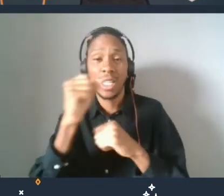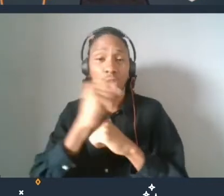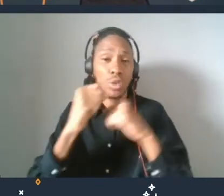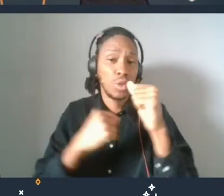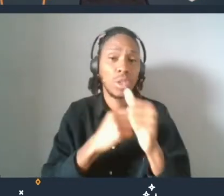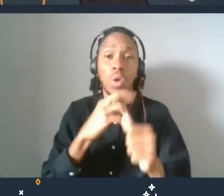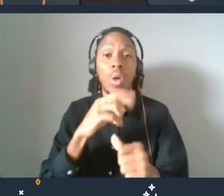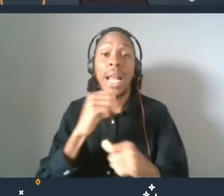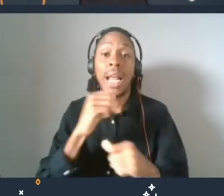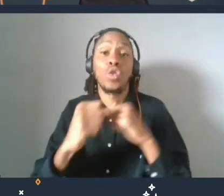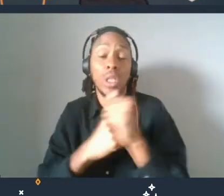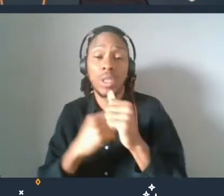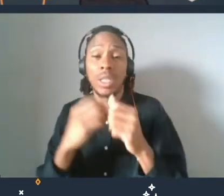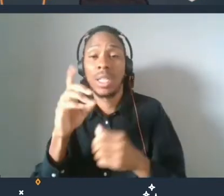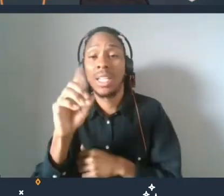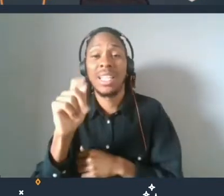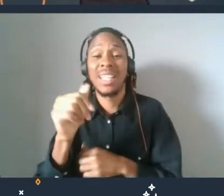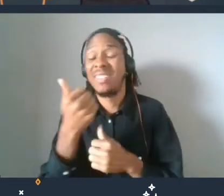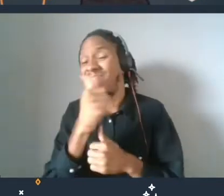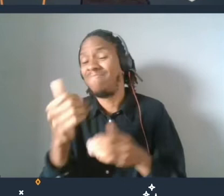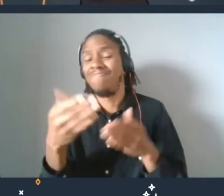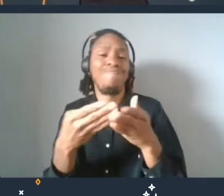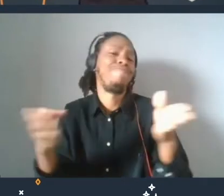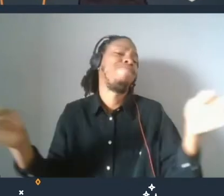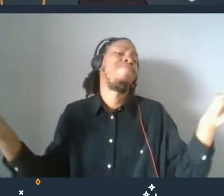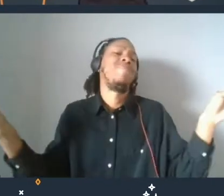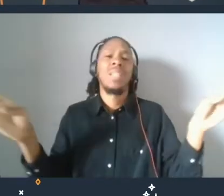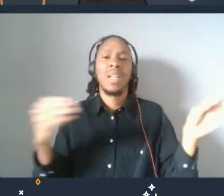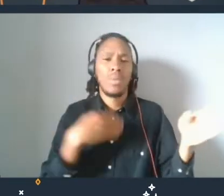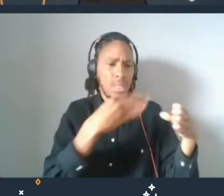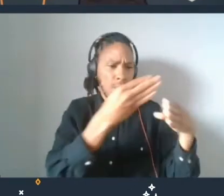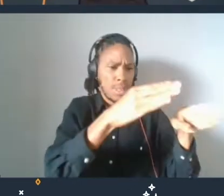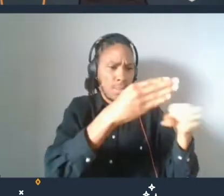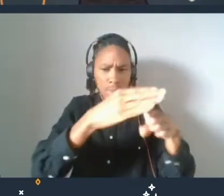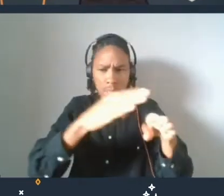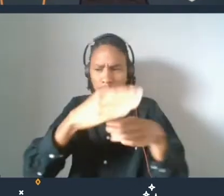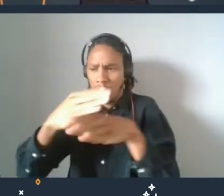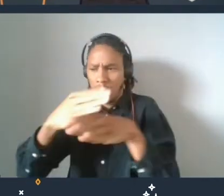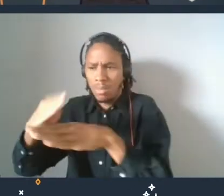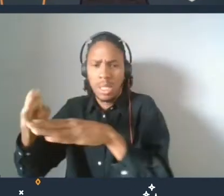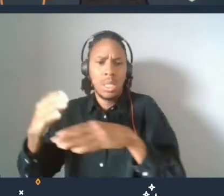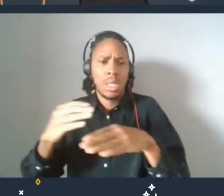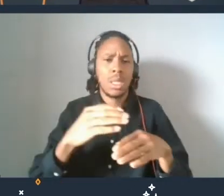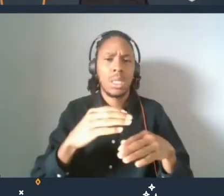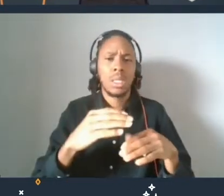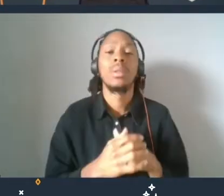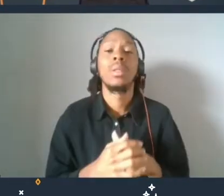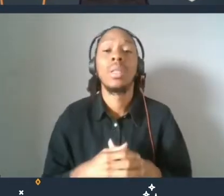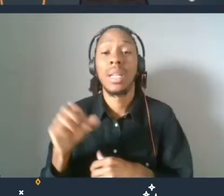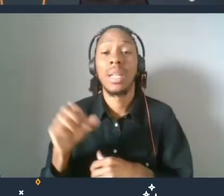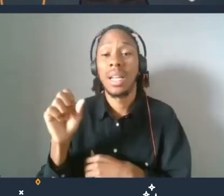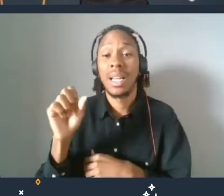at an unlimited scale, breaking down those data silos that often exist. Amazon S3 is the only cloud storage service